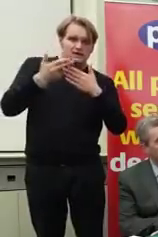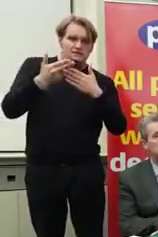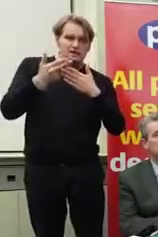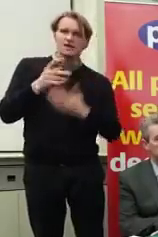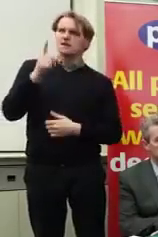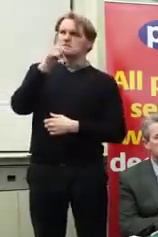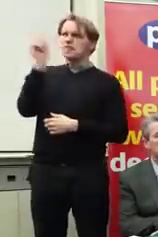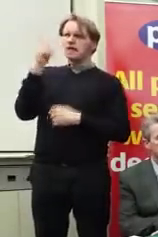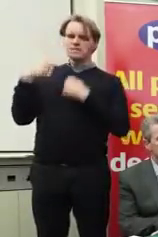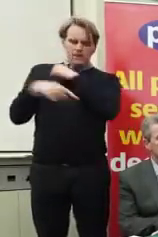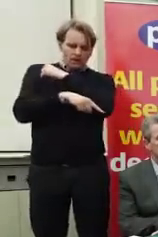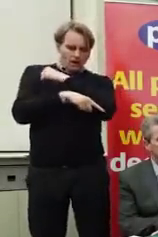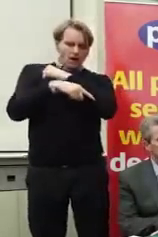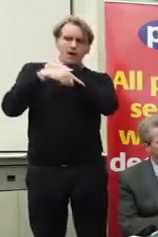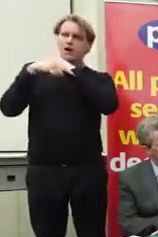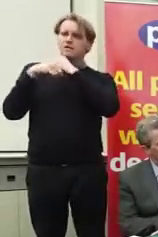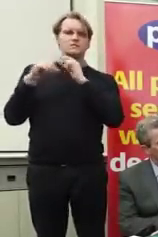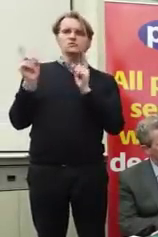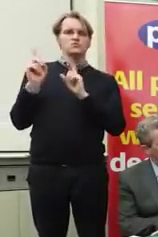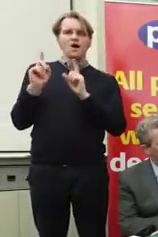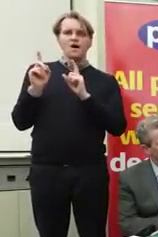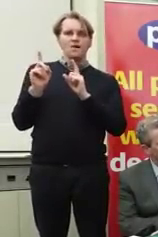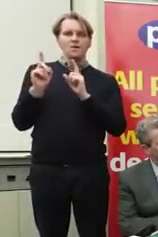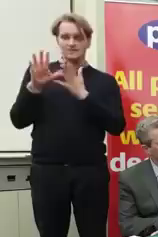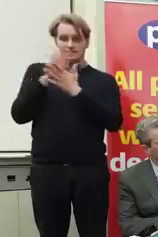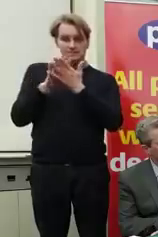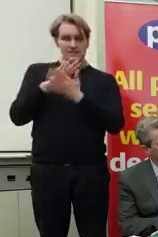deficit all you've done is you've shifted it onto the shoulders of others